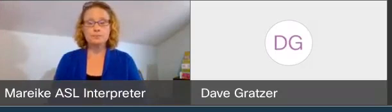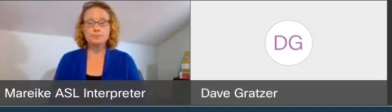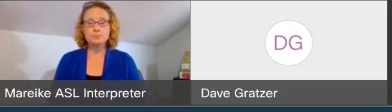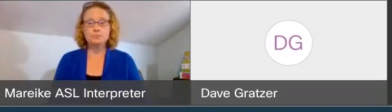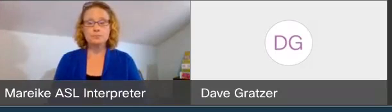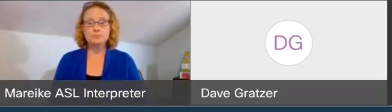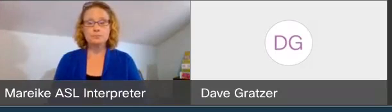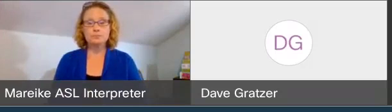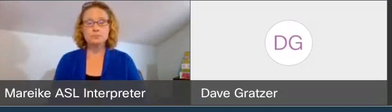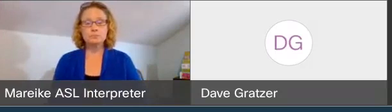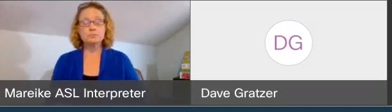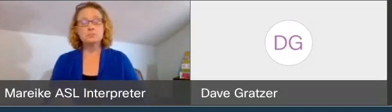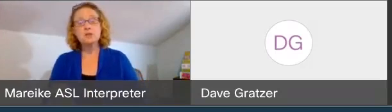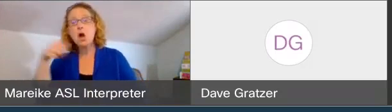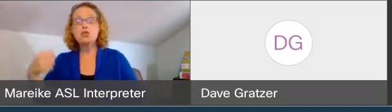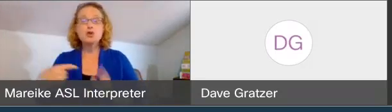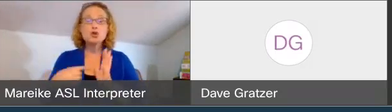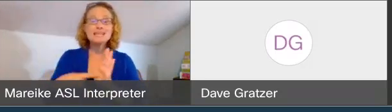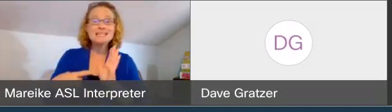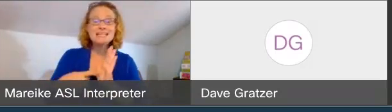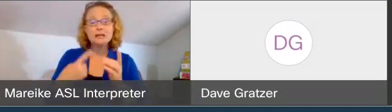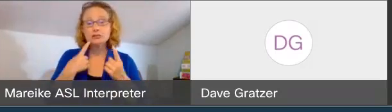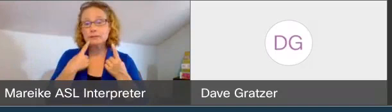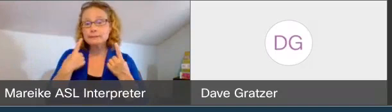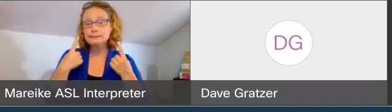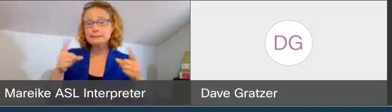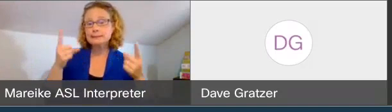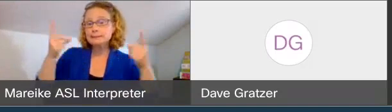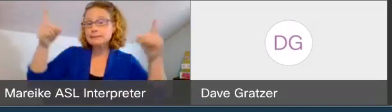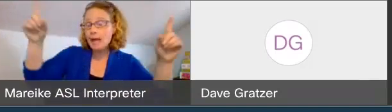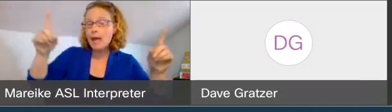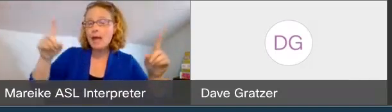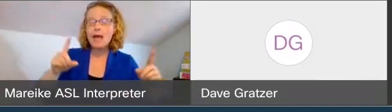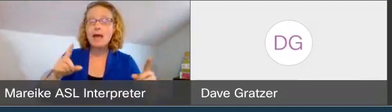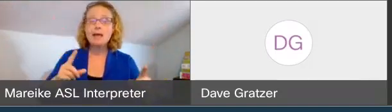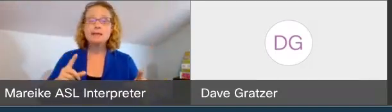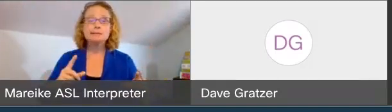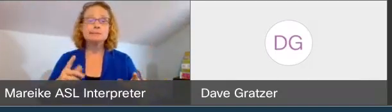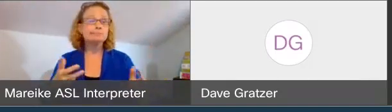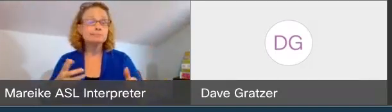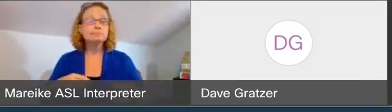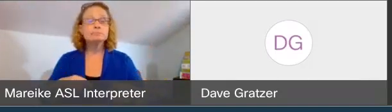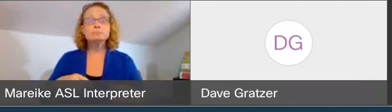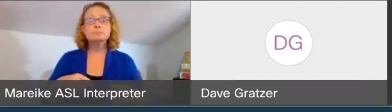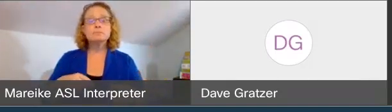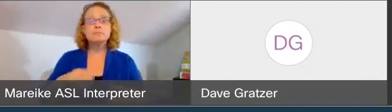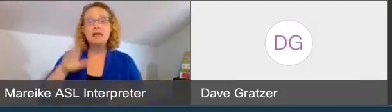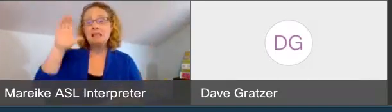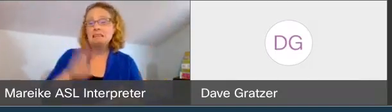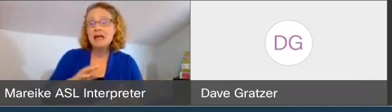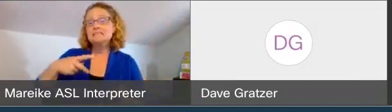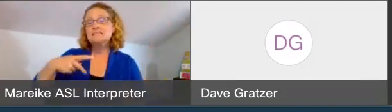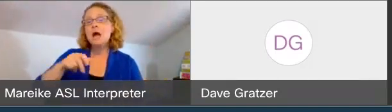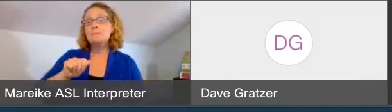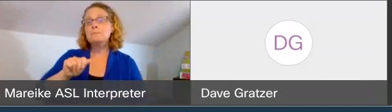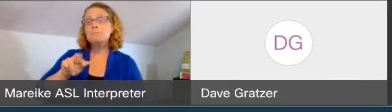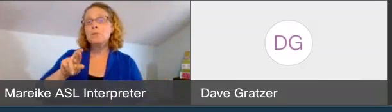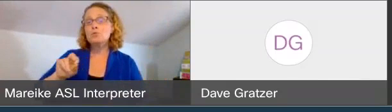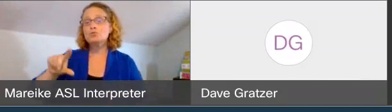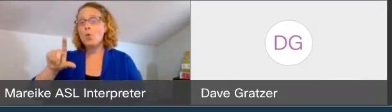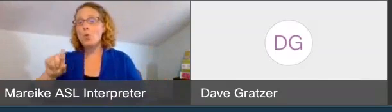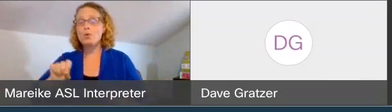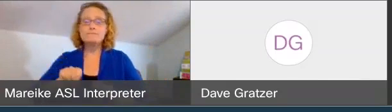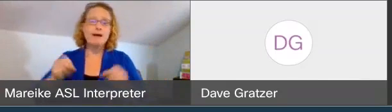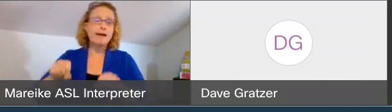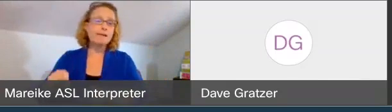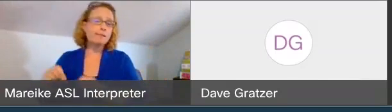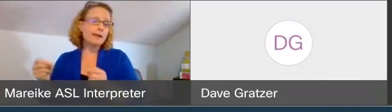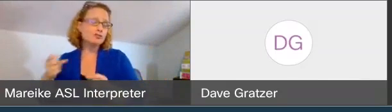other indicators would be fewer parole violations, for example, than potentially a comparison group.